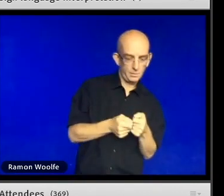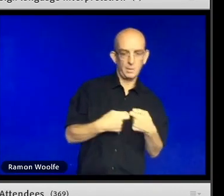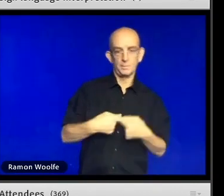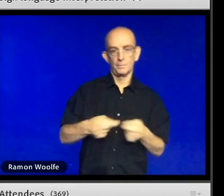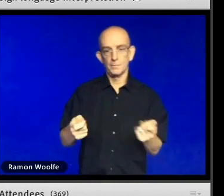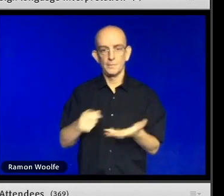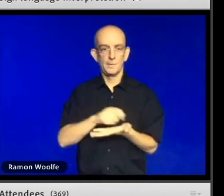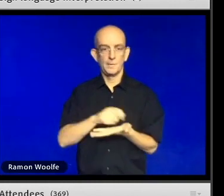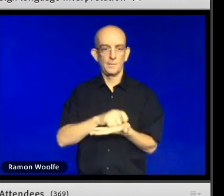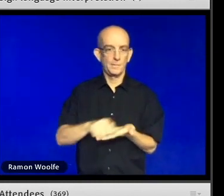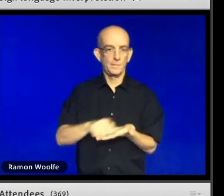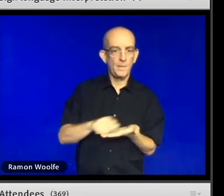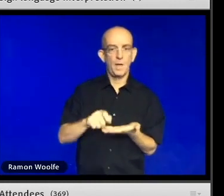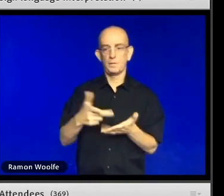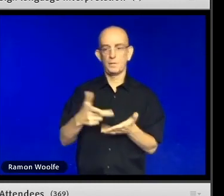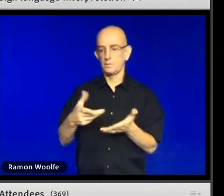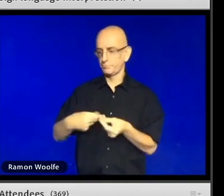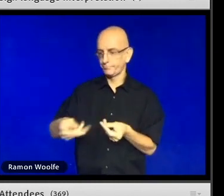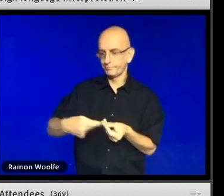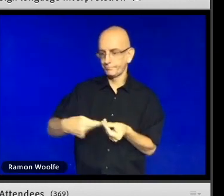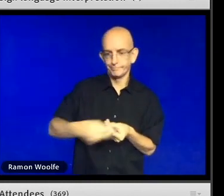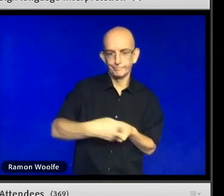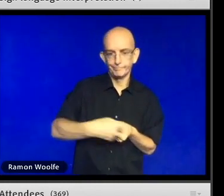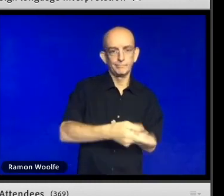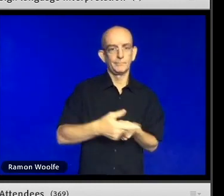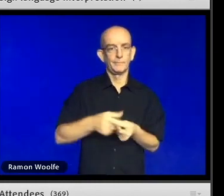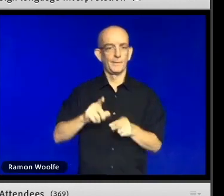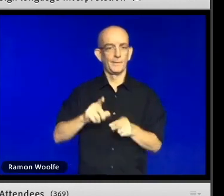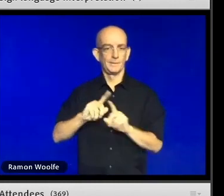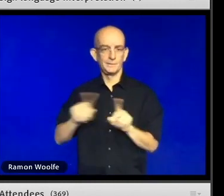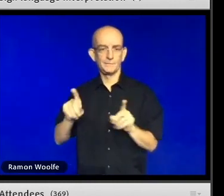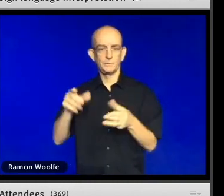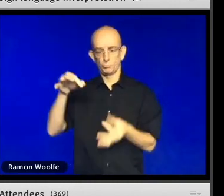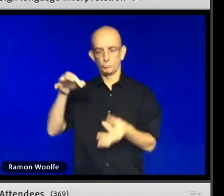step of these excluded people in society by translating protocols into braille for them